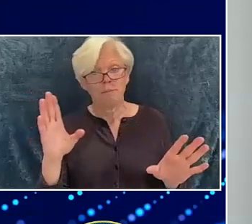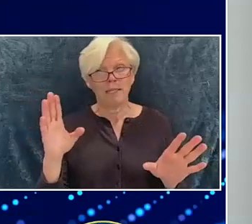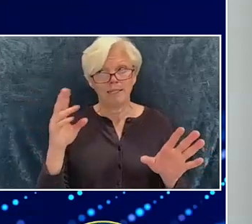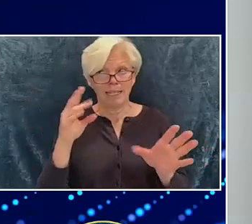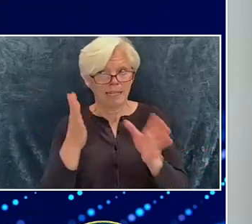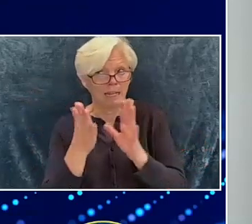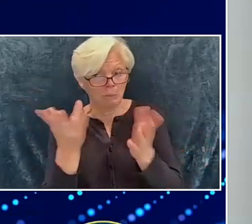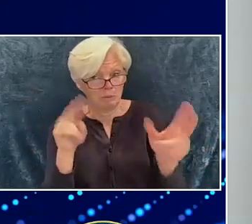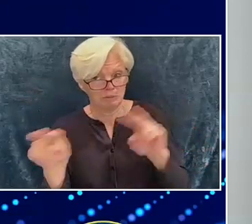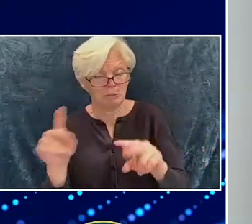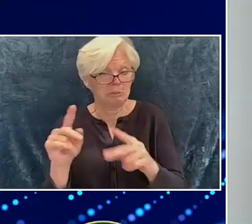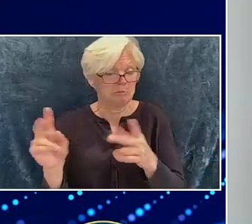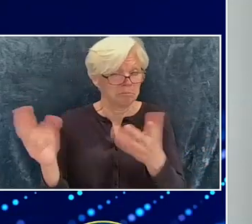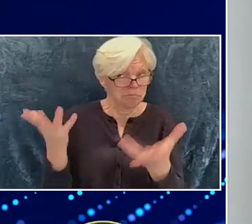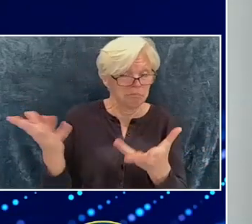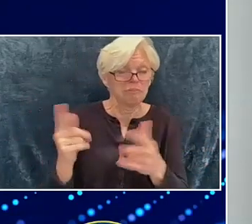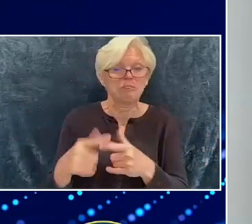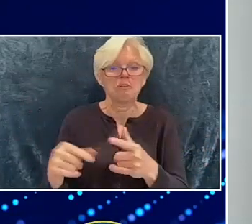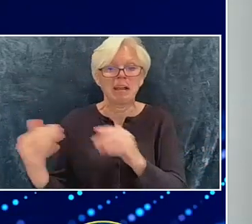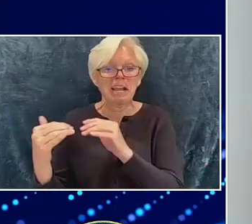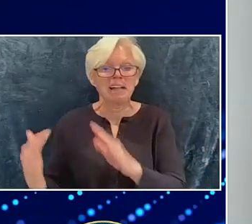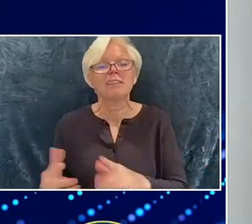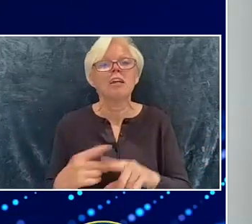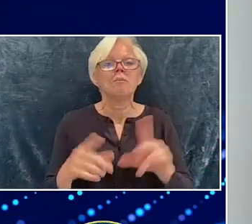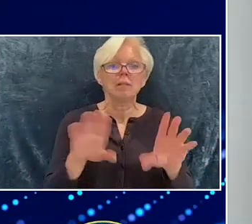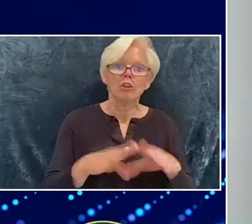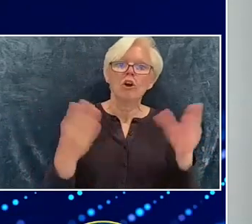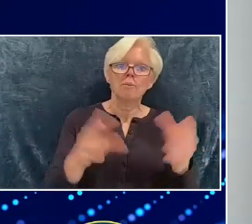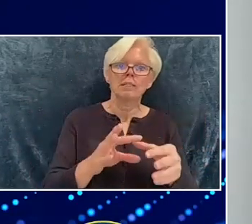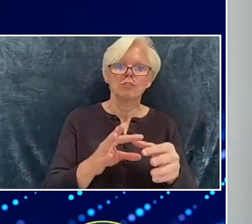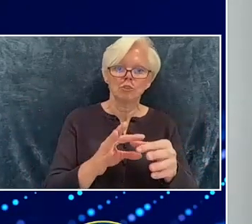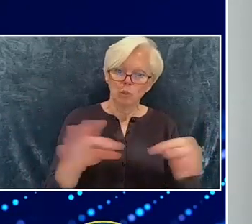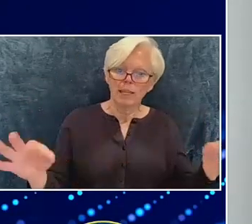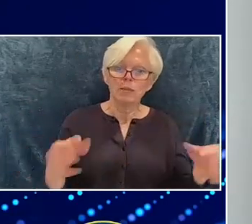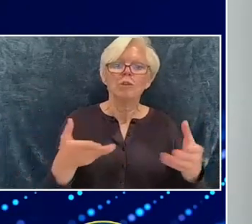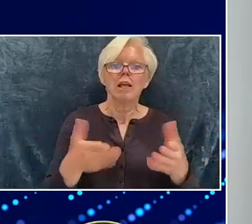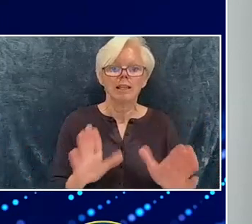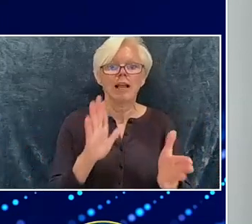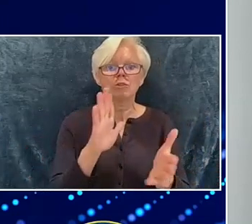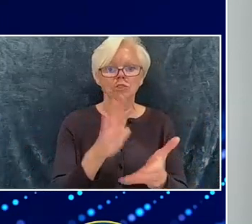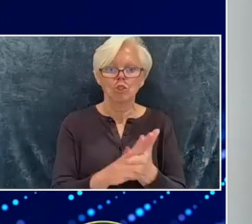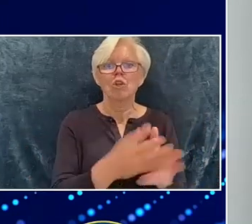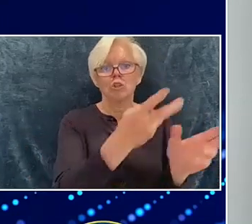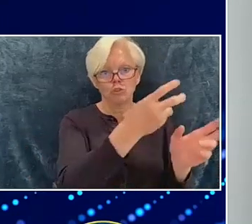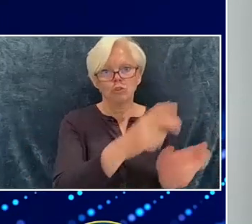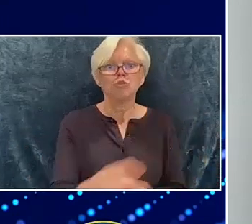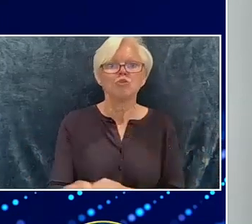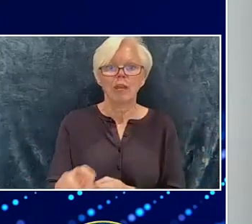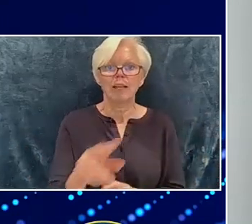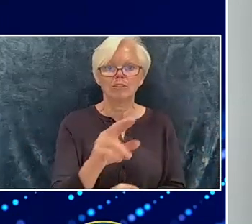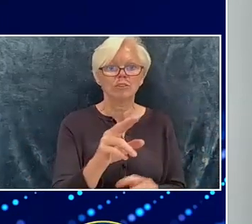to language that will- allows the school to then transfer those non-cost materials